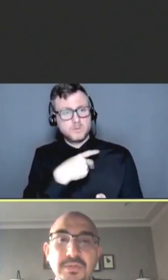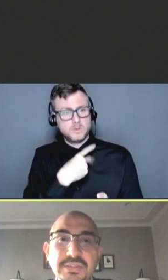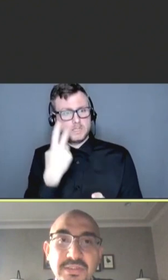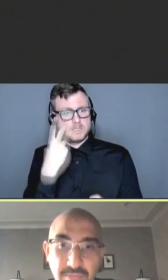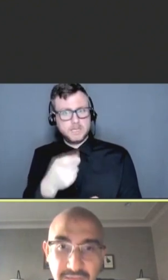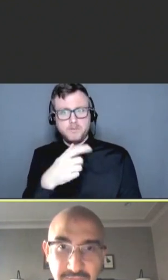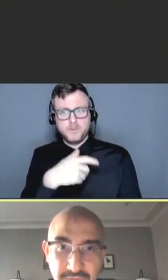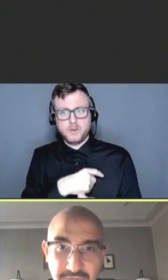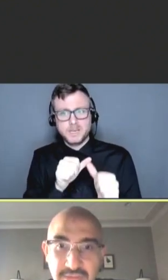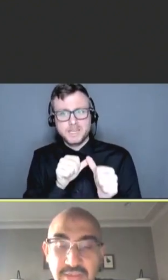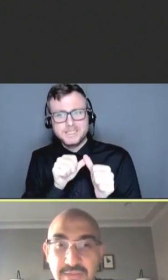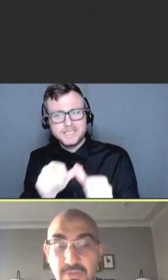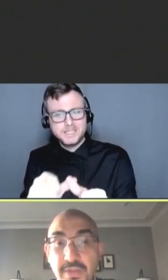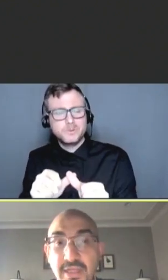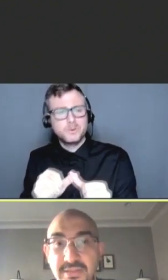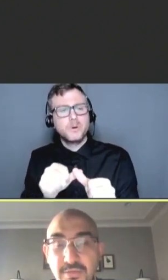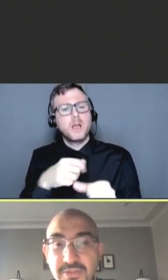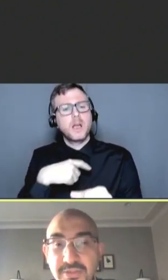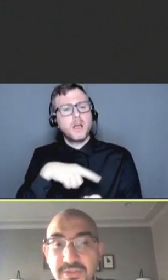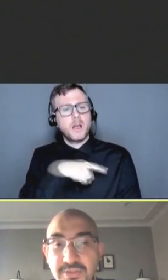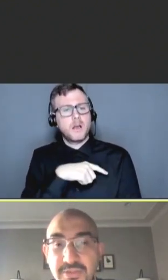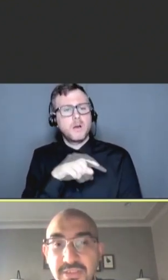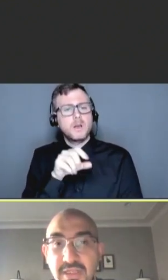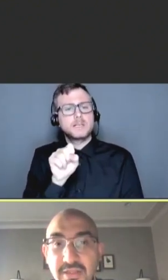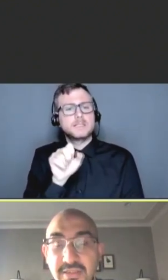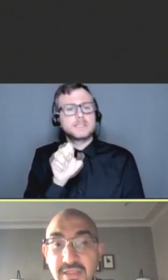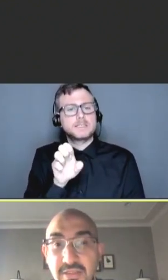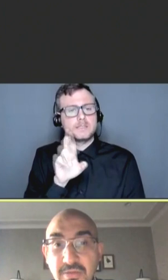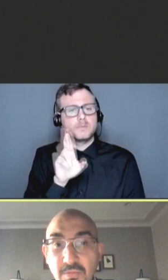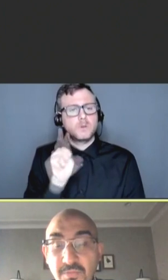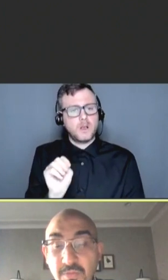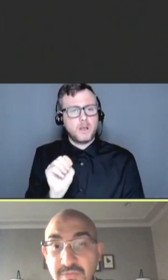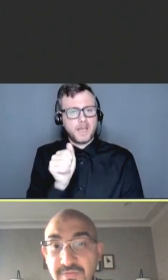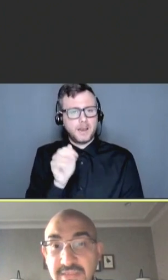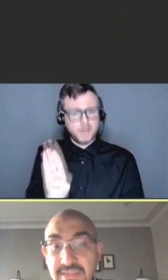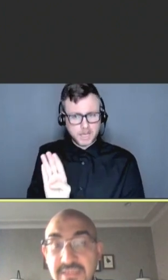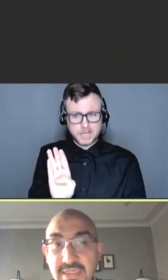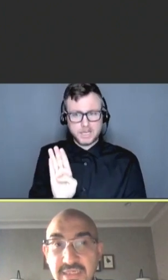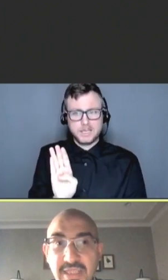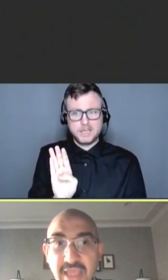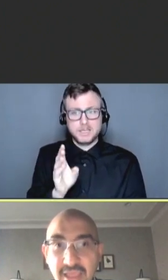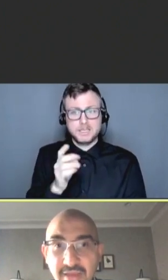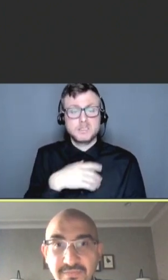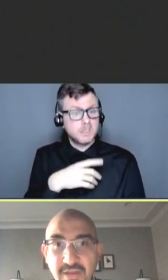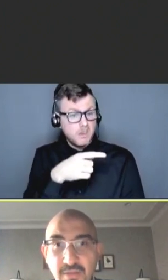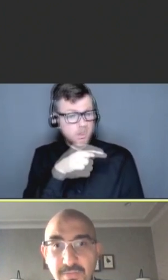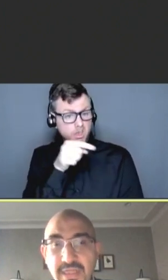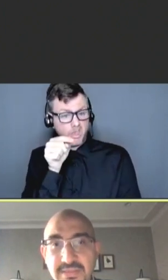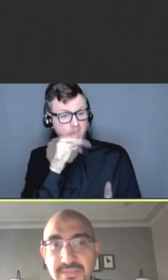our serum antibodies. So we ask the question, did any of those vaccines actually have marrow plasma